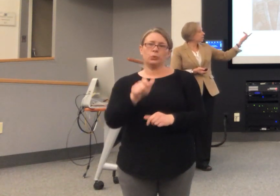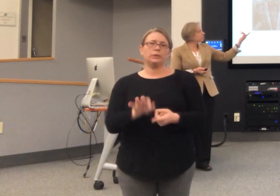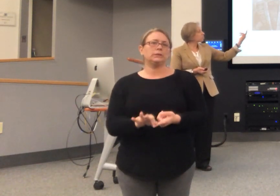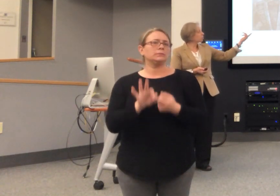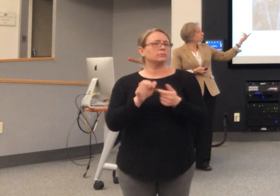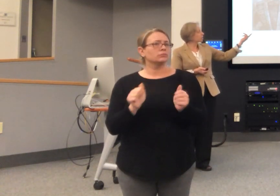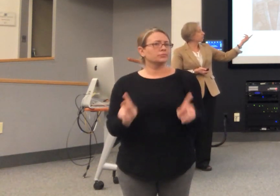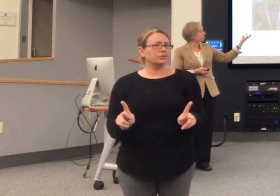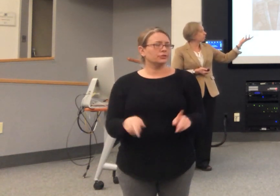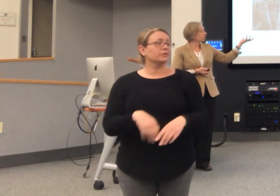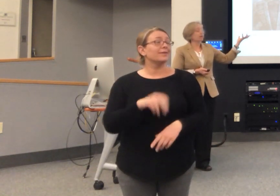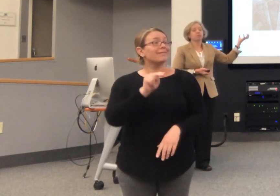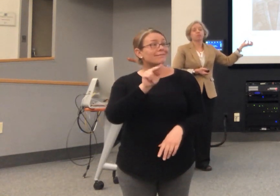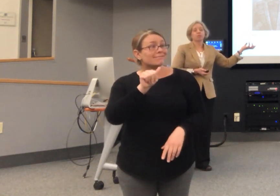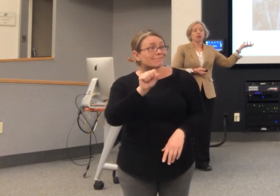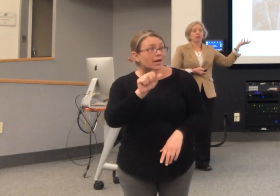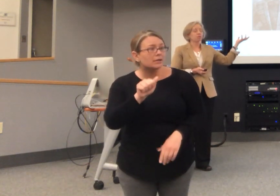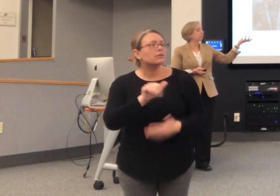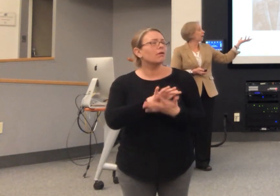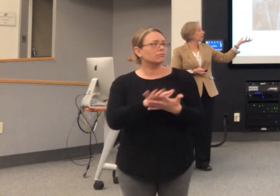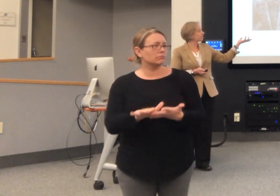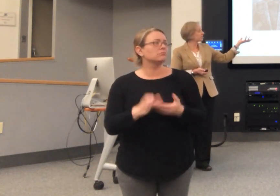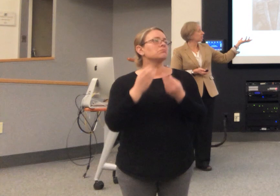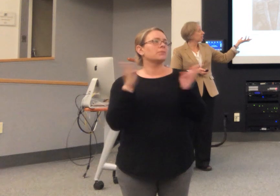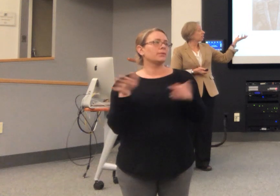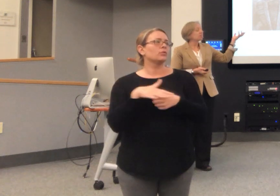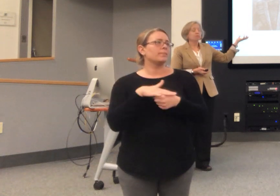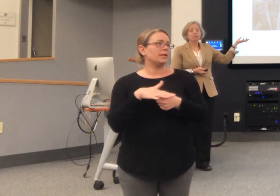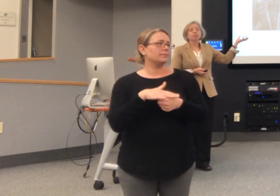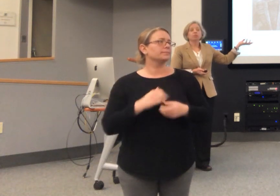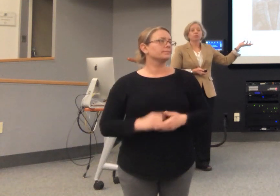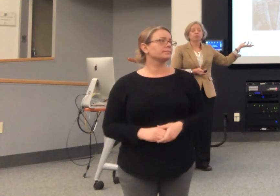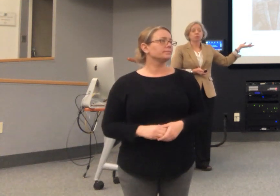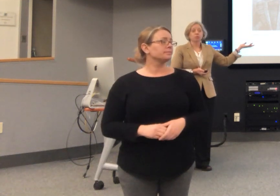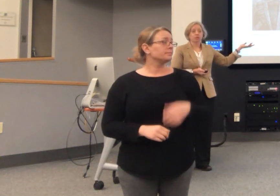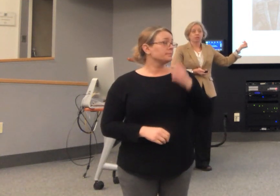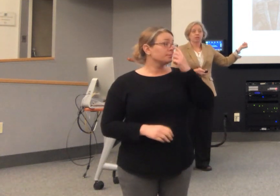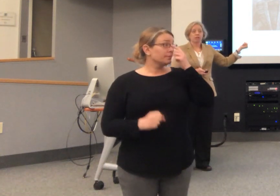And then here's just one more example of facts. Something in a phone book.